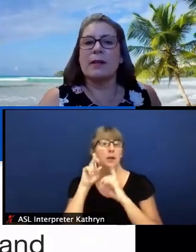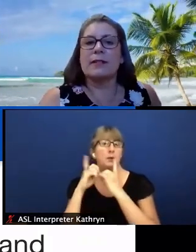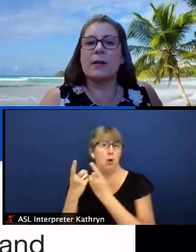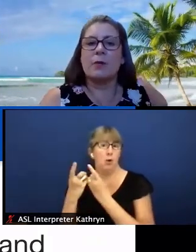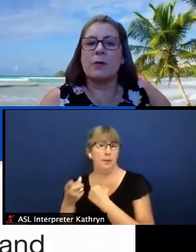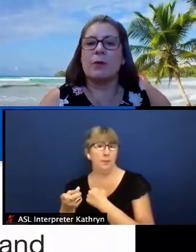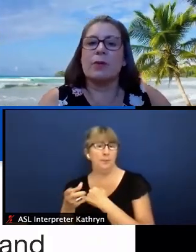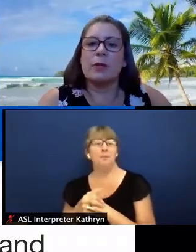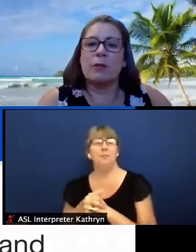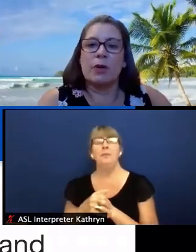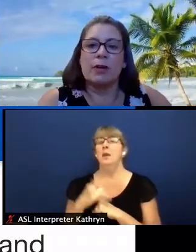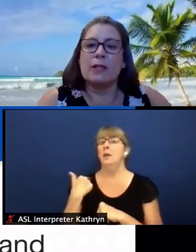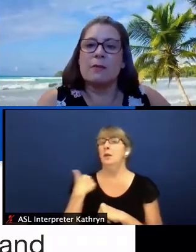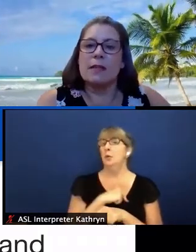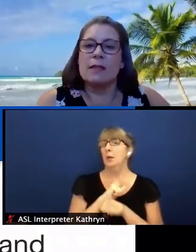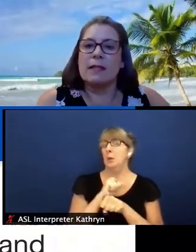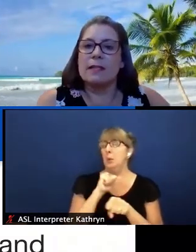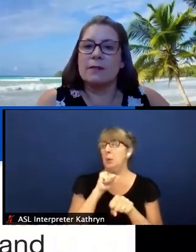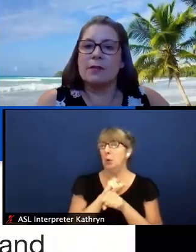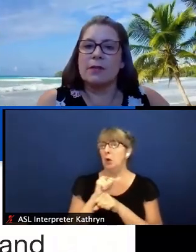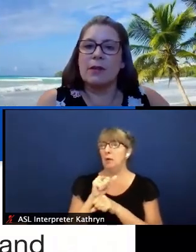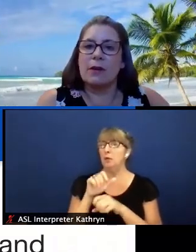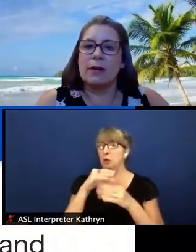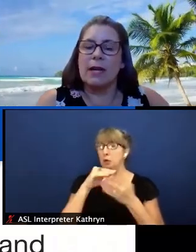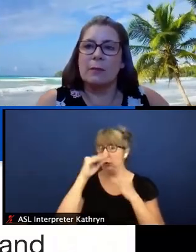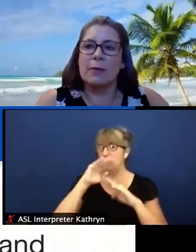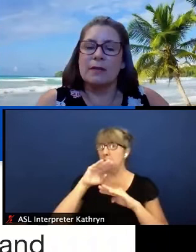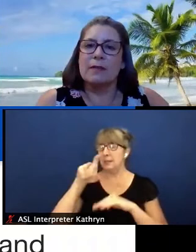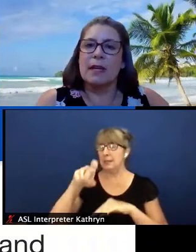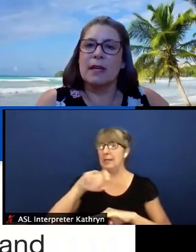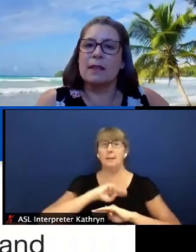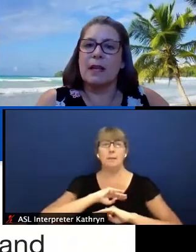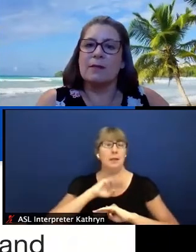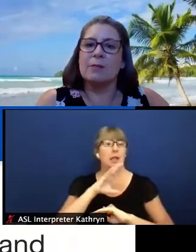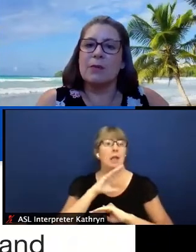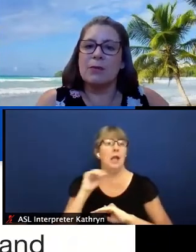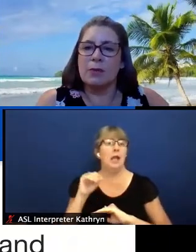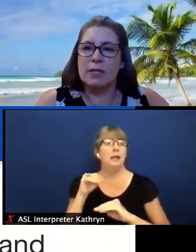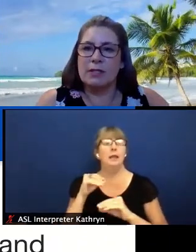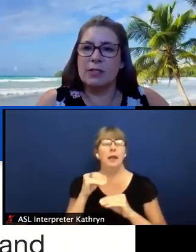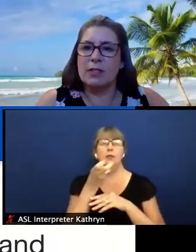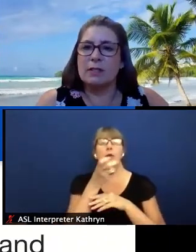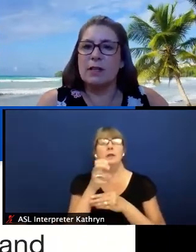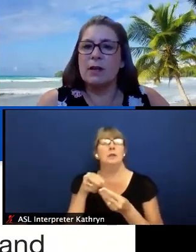So we really work to meet the needs of students on our campus, and then have smooth transitions,